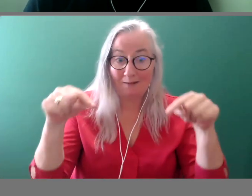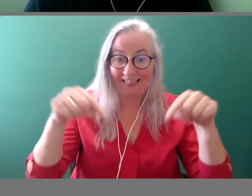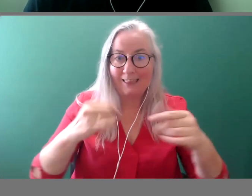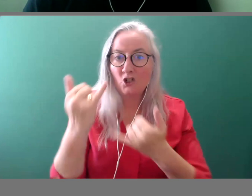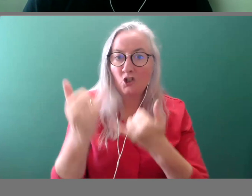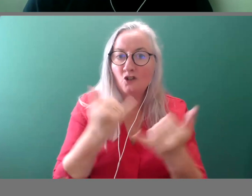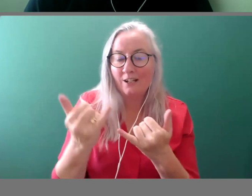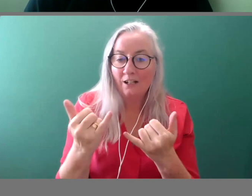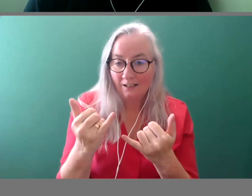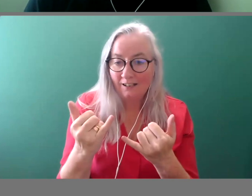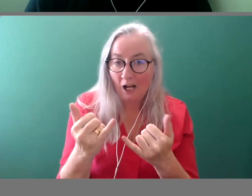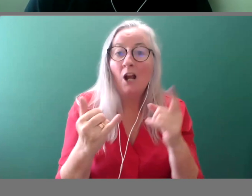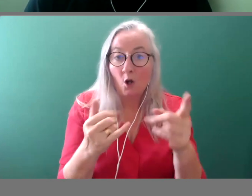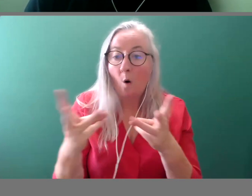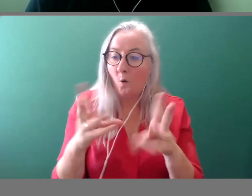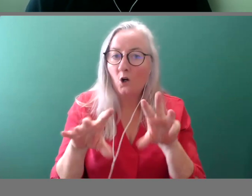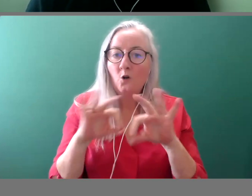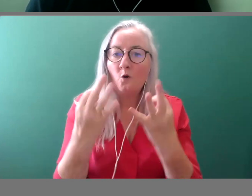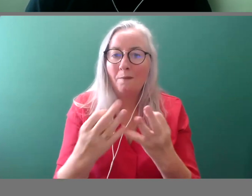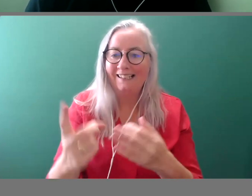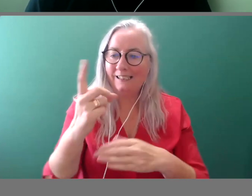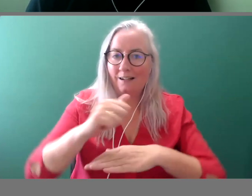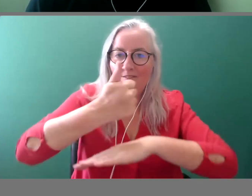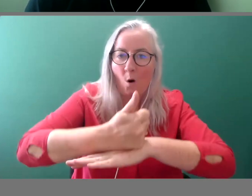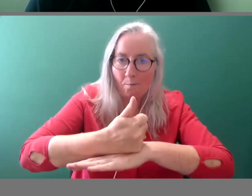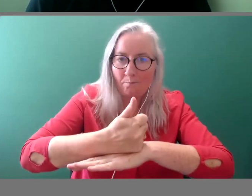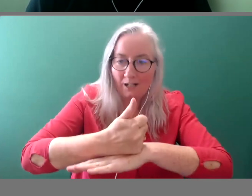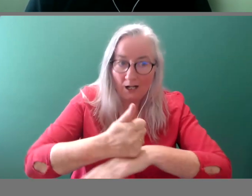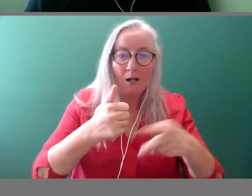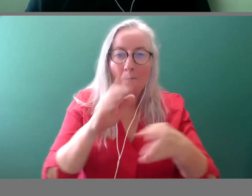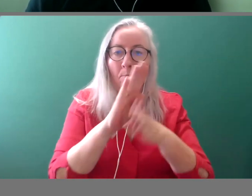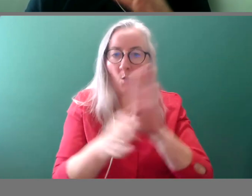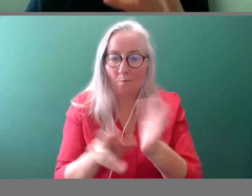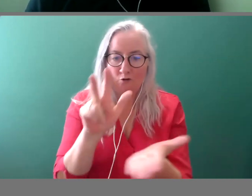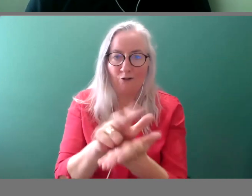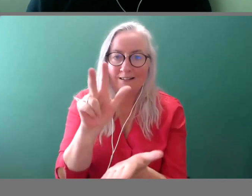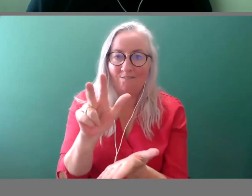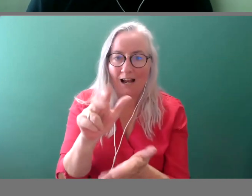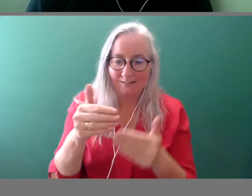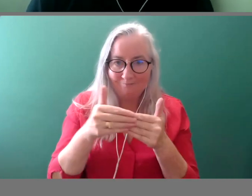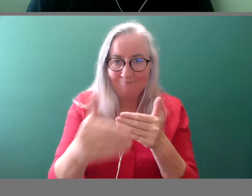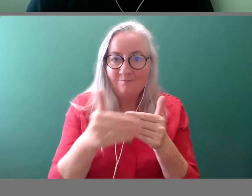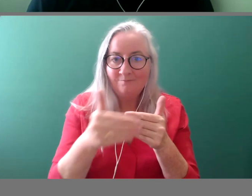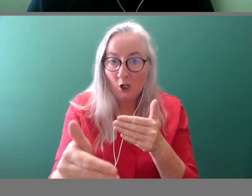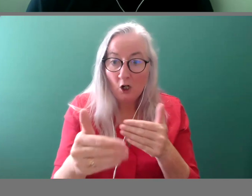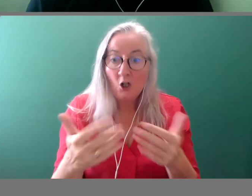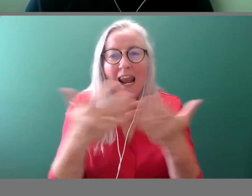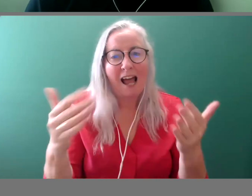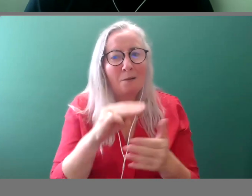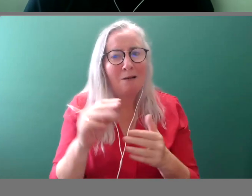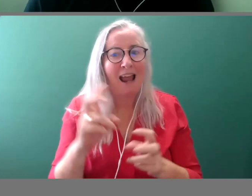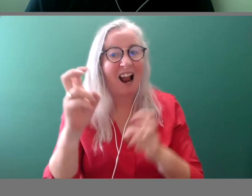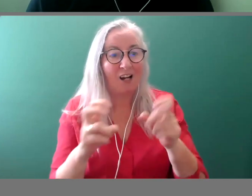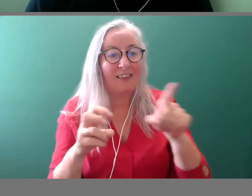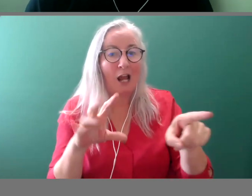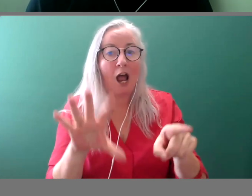departmental working group had been formed to work towards that ratification. So it's very important